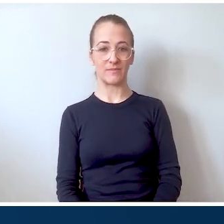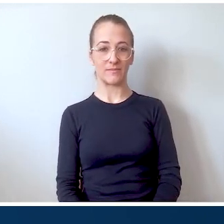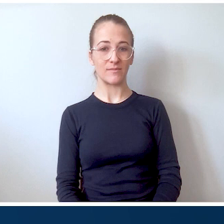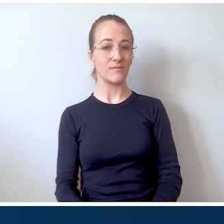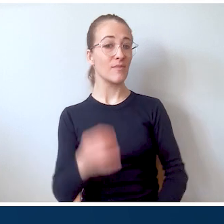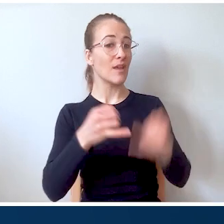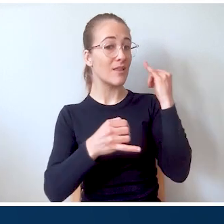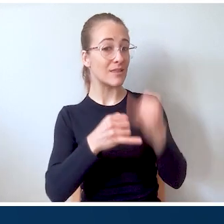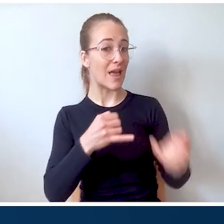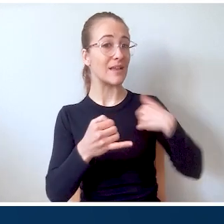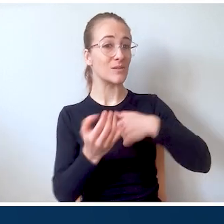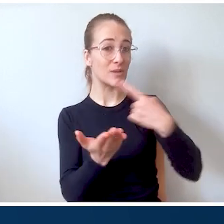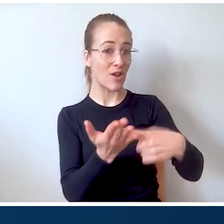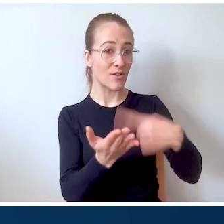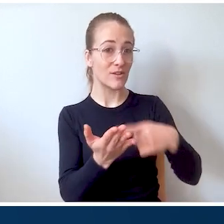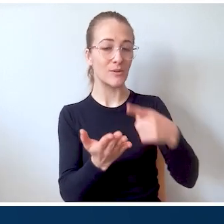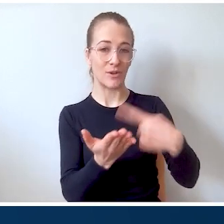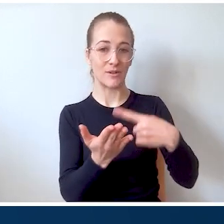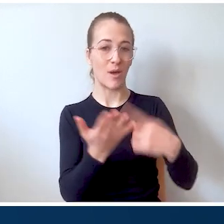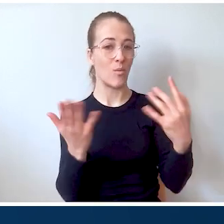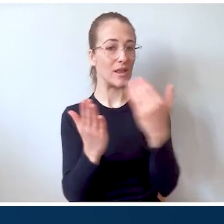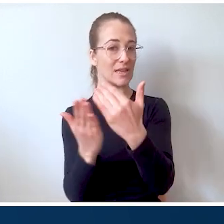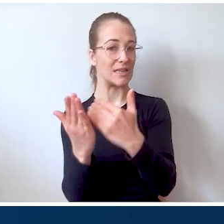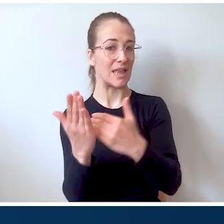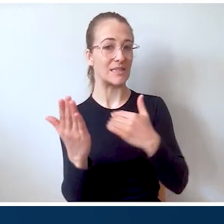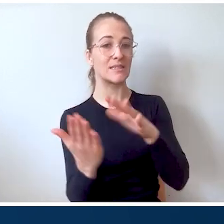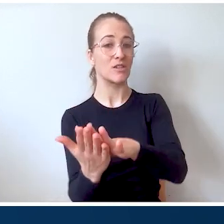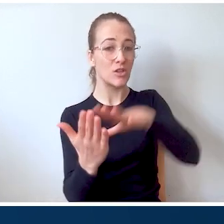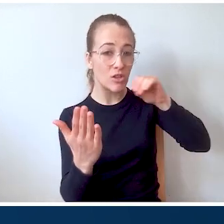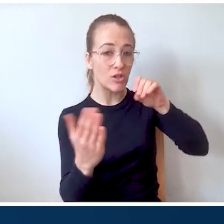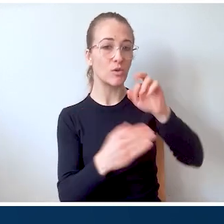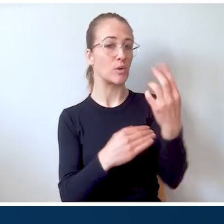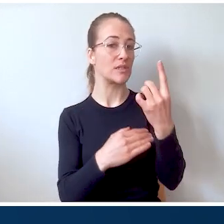you talked about what are the lessons you learned, or rather, something that you came to.